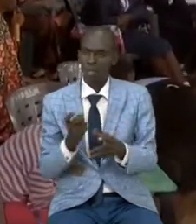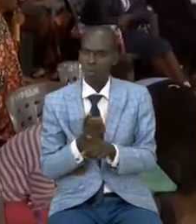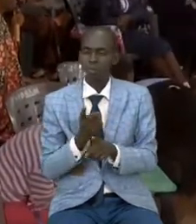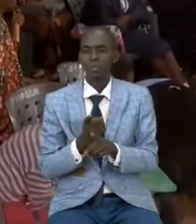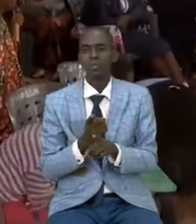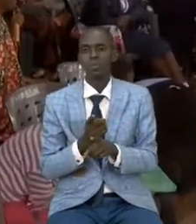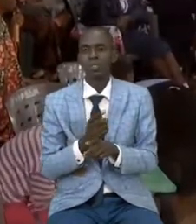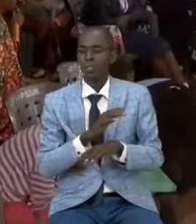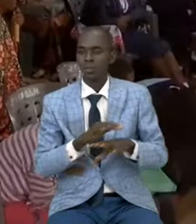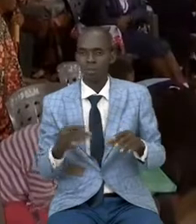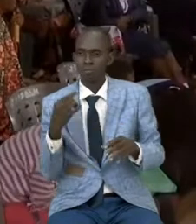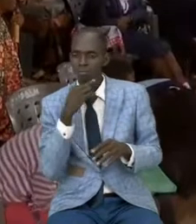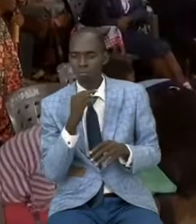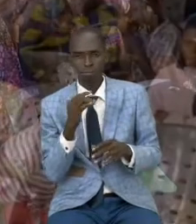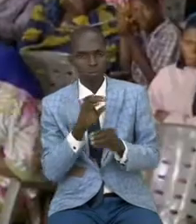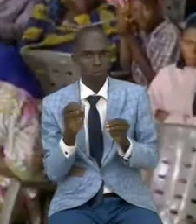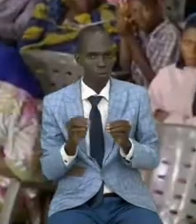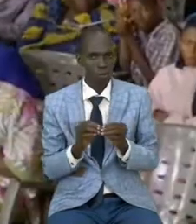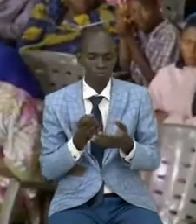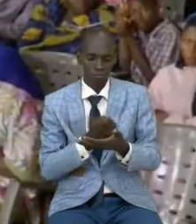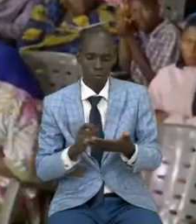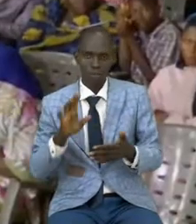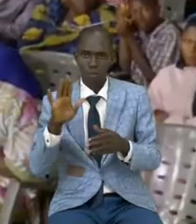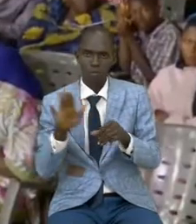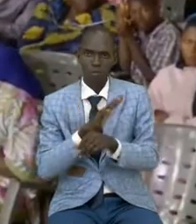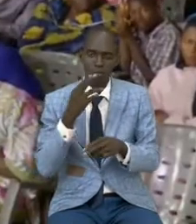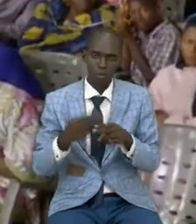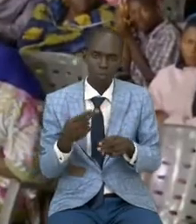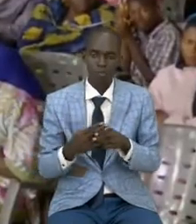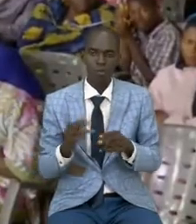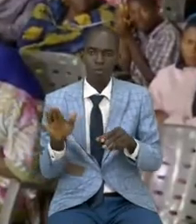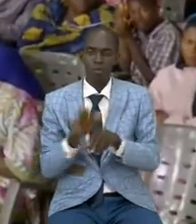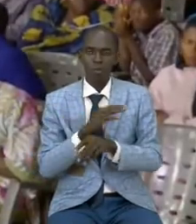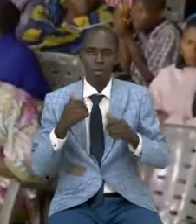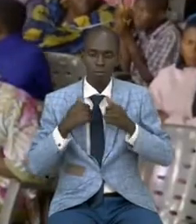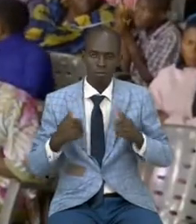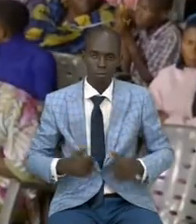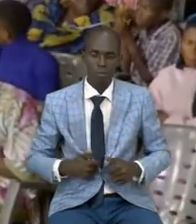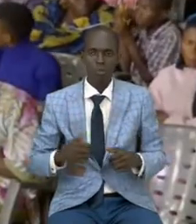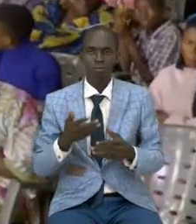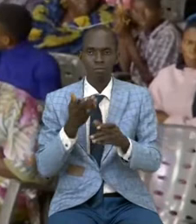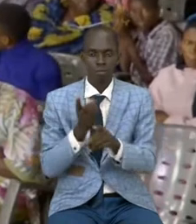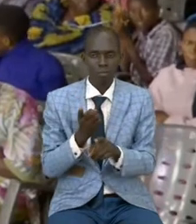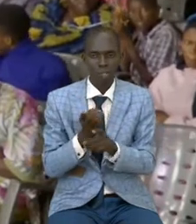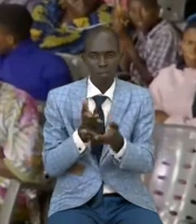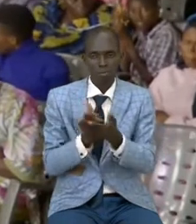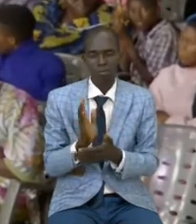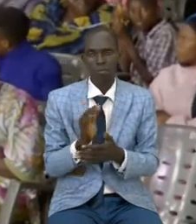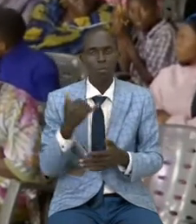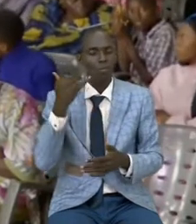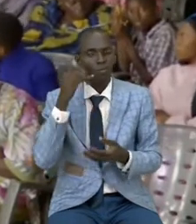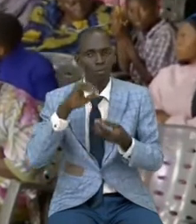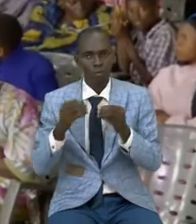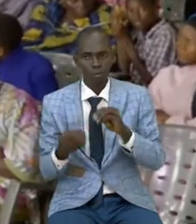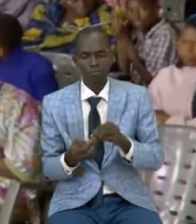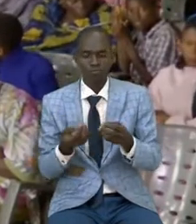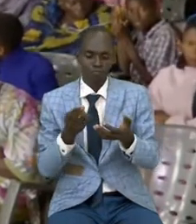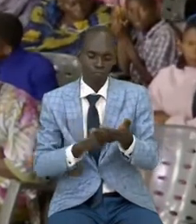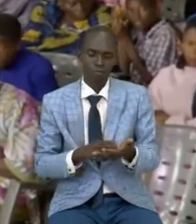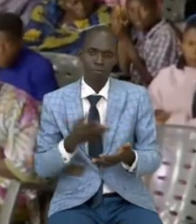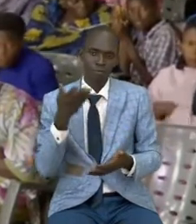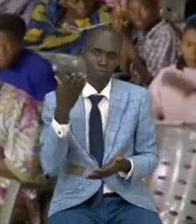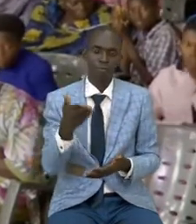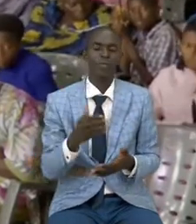the salvation of the lord we call on our pastor overseer to lead us now in this time of counseling